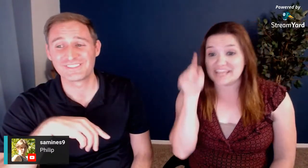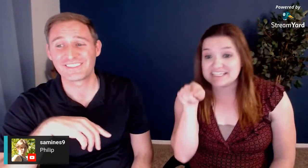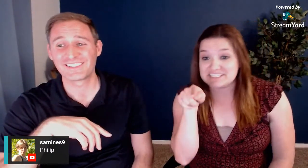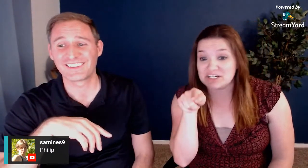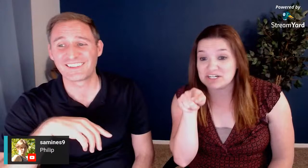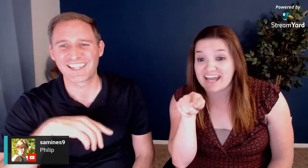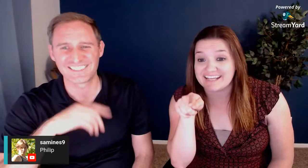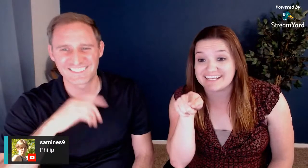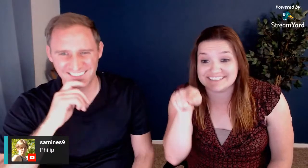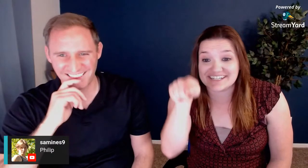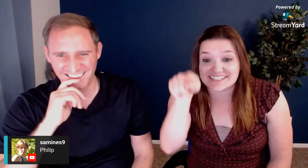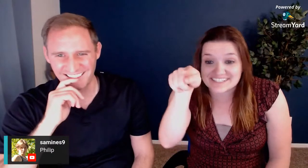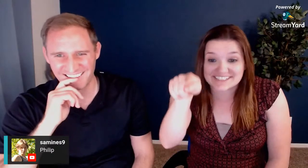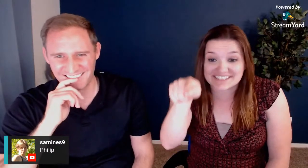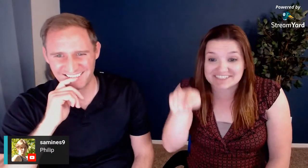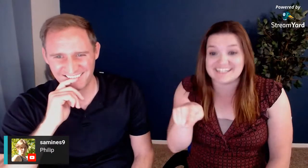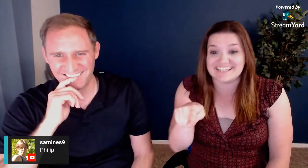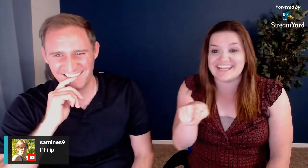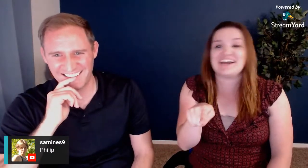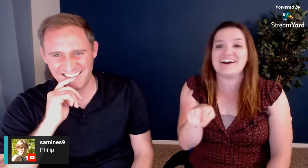they still got it because look they're still doing it they know